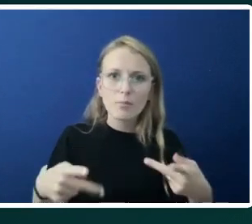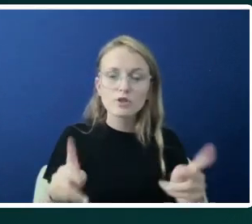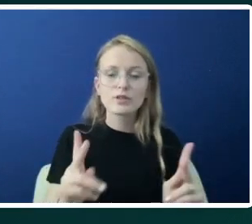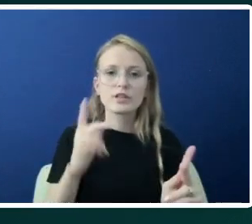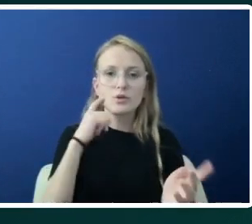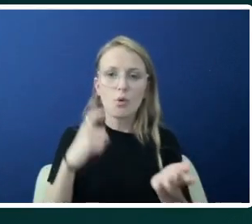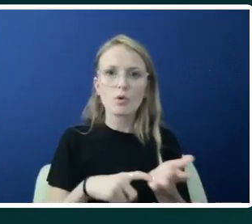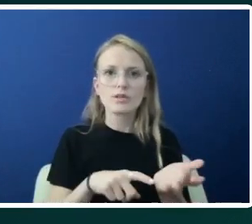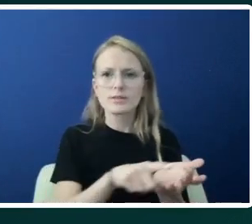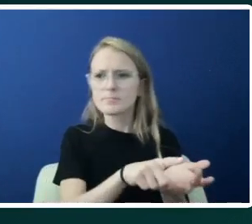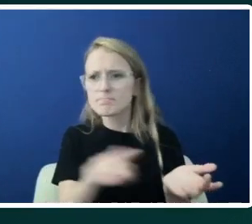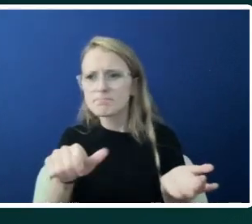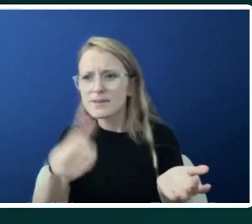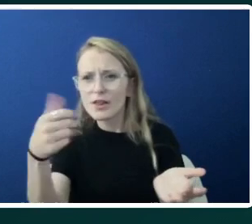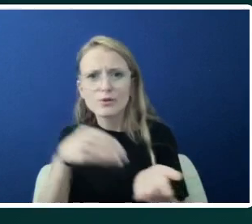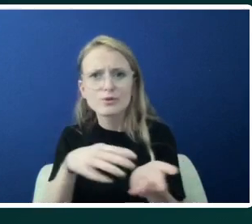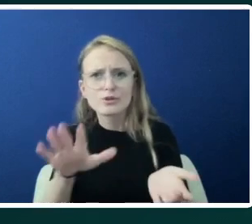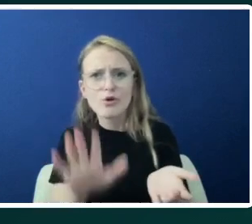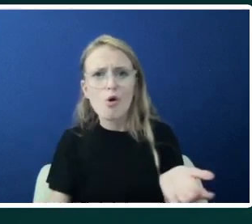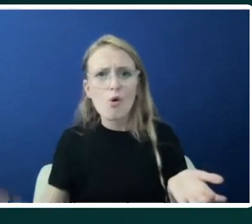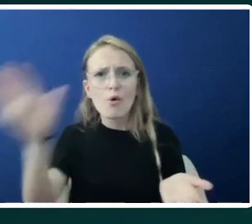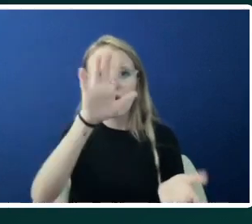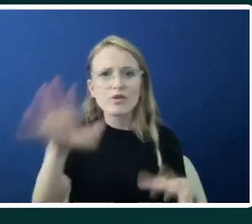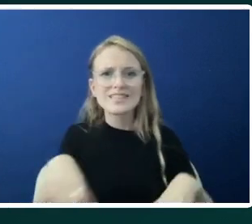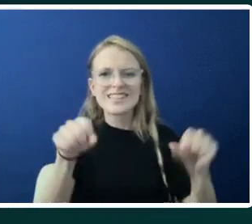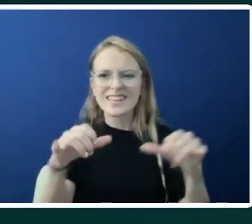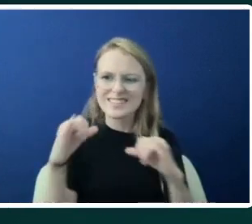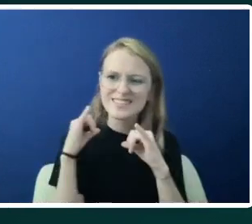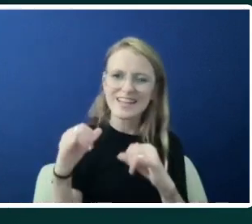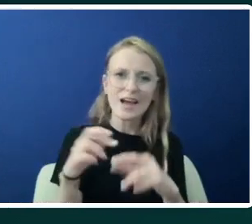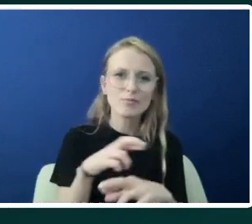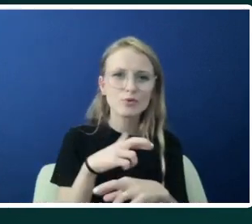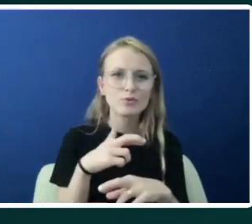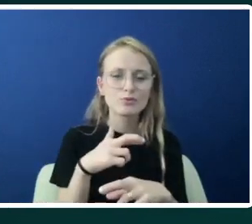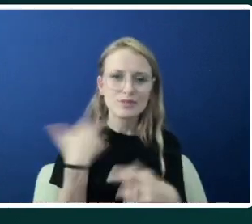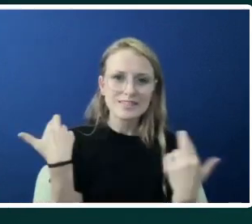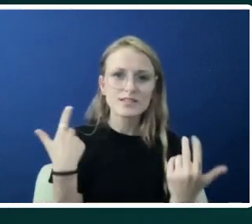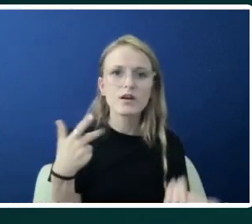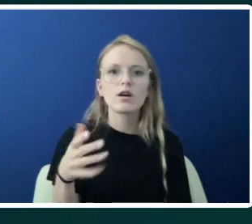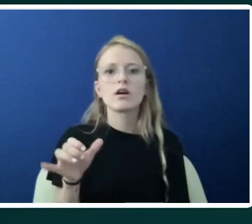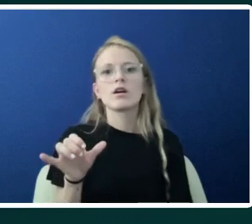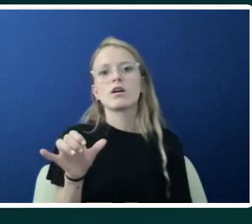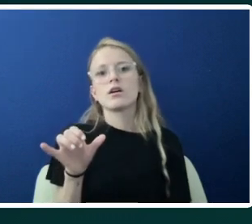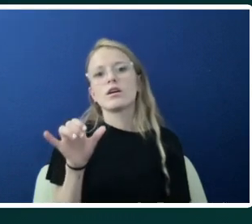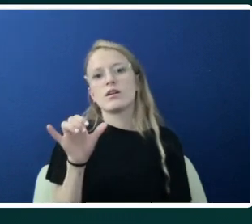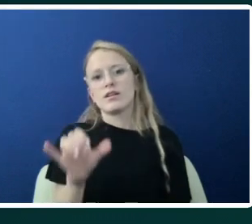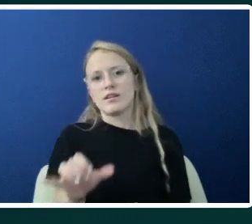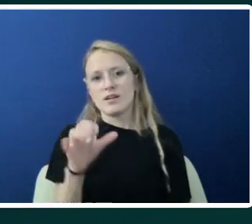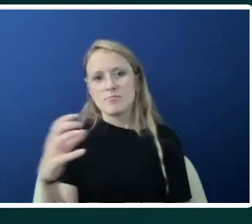students from all over taking the same risks was again a really powerful place for learning.